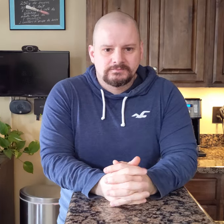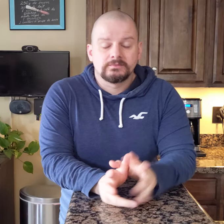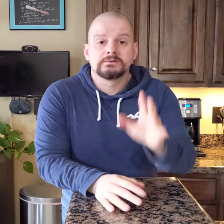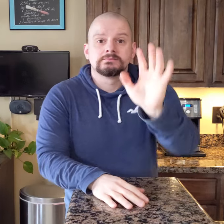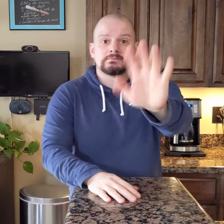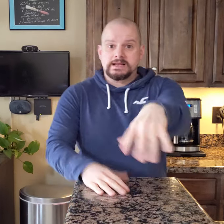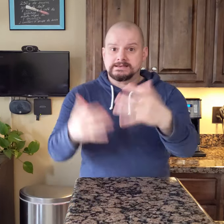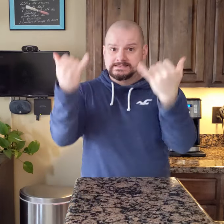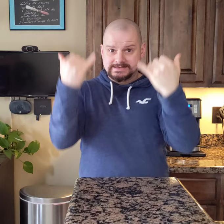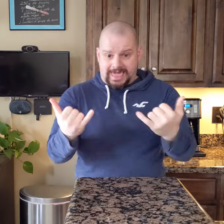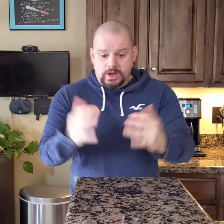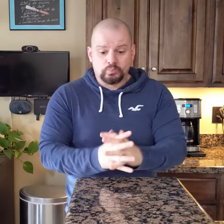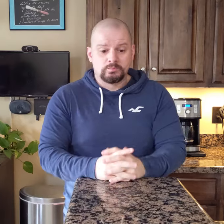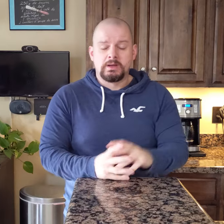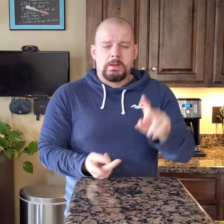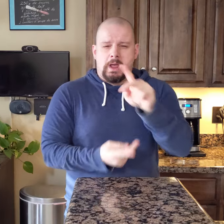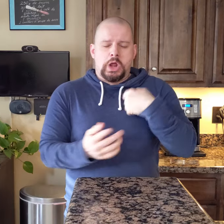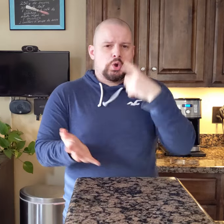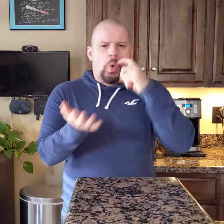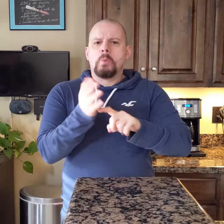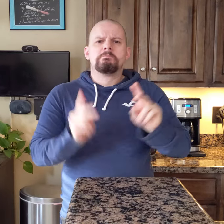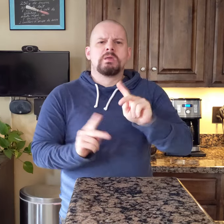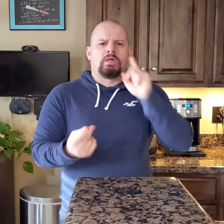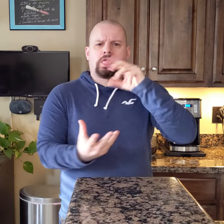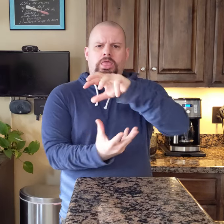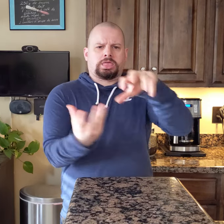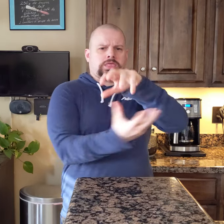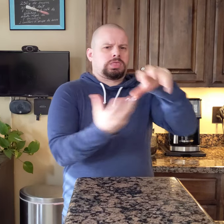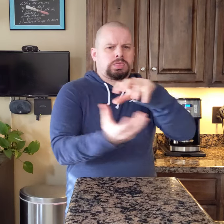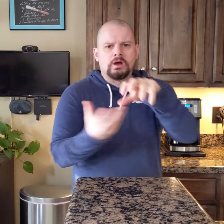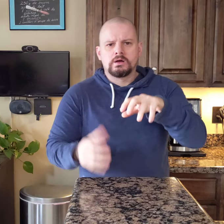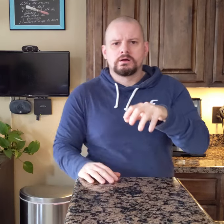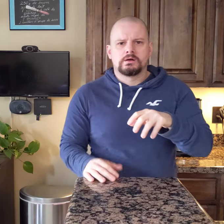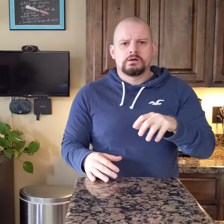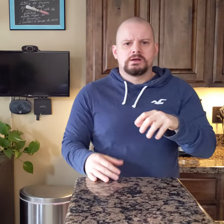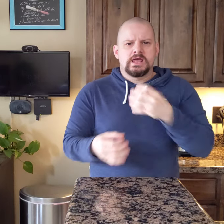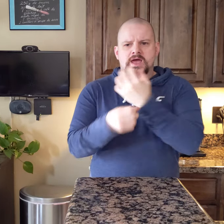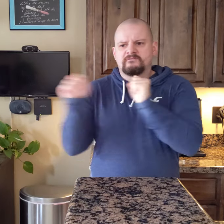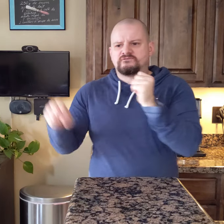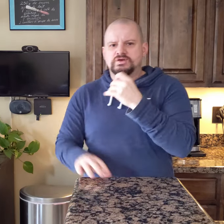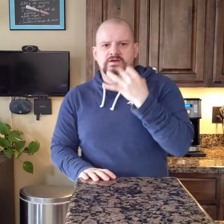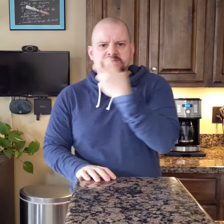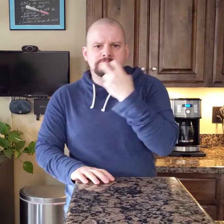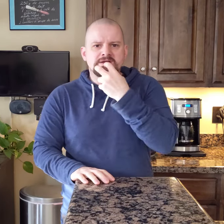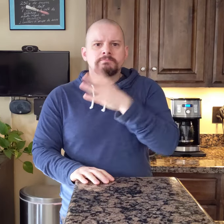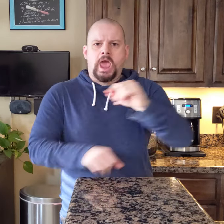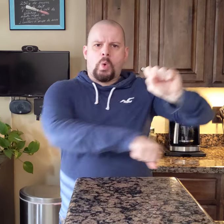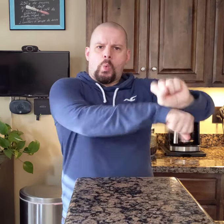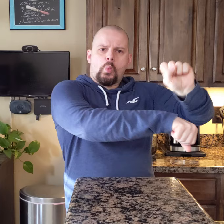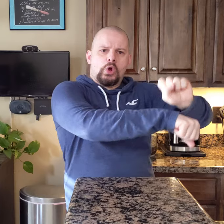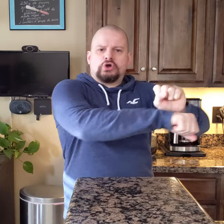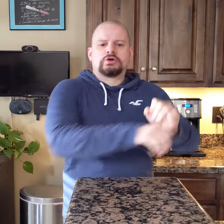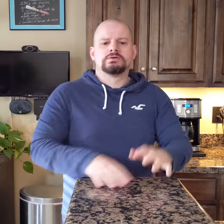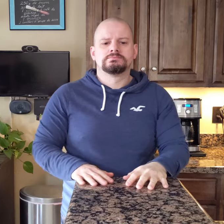Now, I'm starting to notice that people are very confused with Freedom of Speech and workplaces.